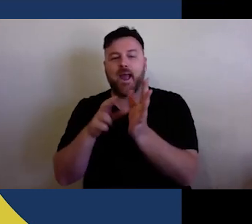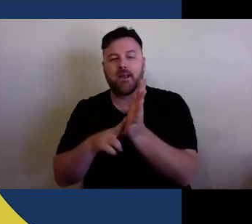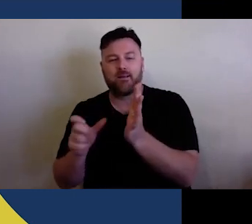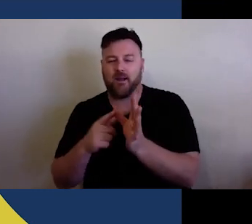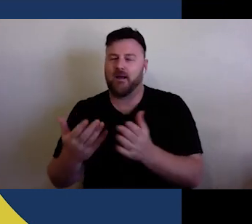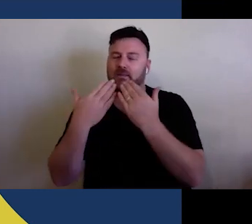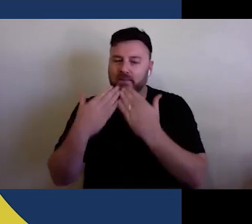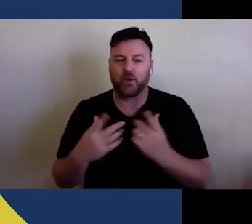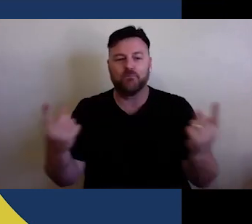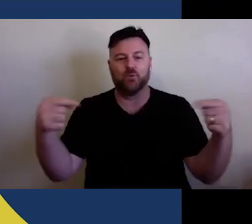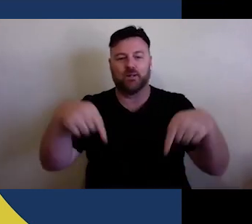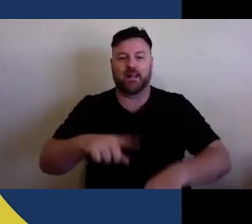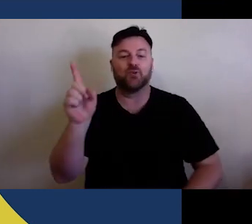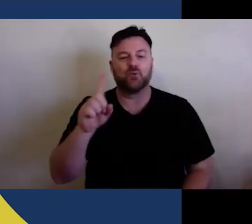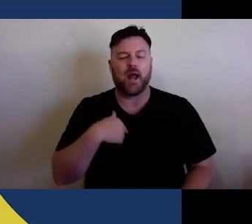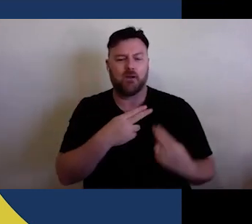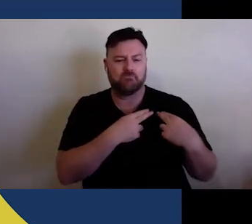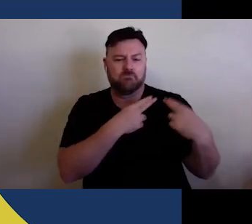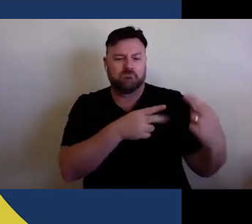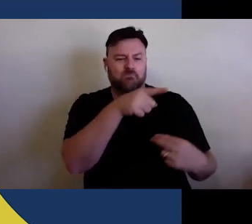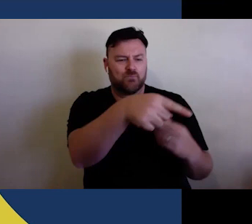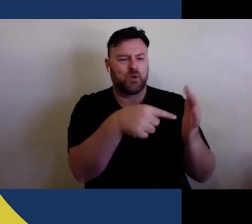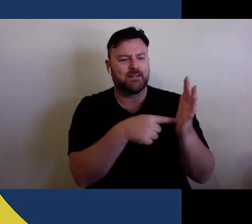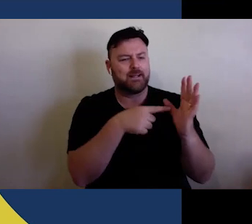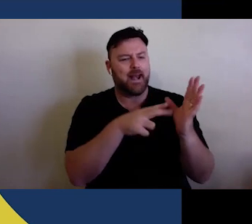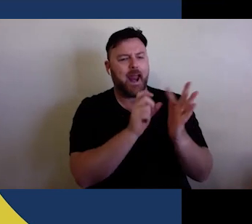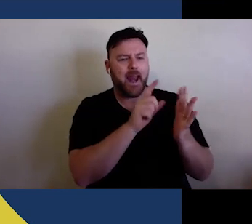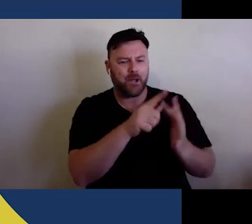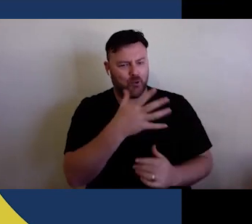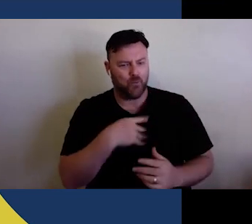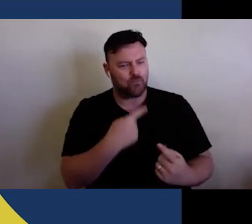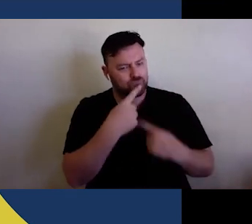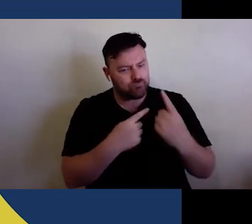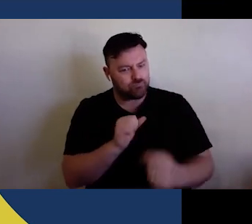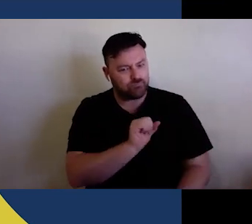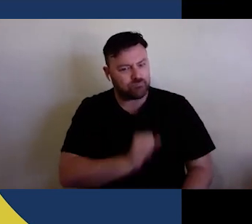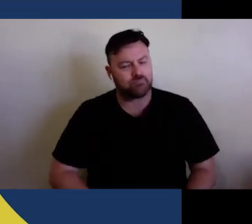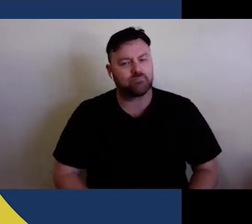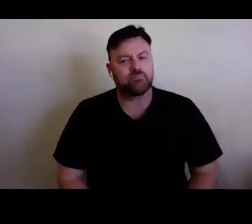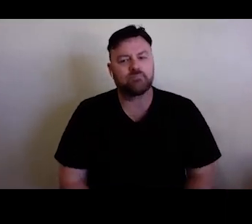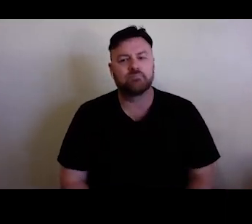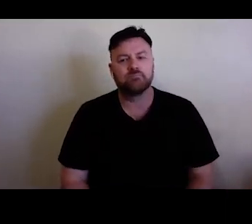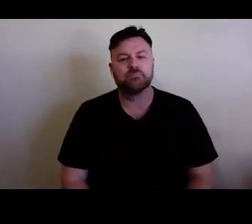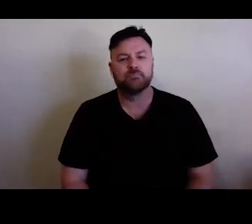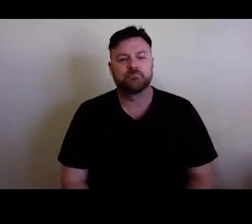like to share with us. TANDI PALMER WILLIAMS: I do. Thank you, Frances.